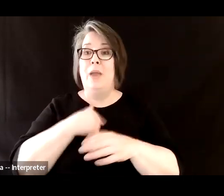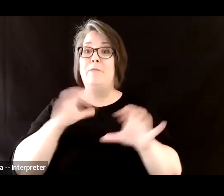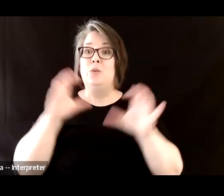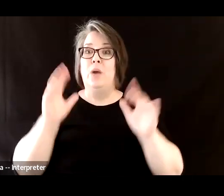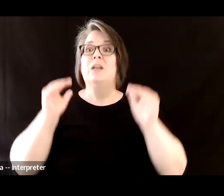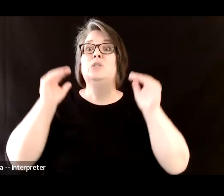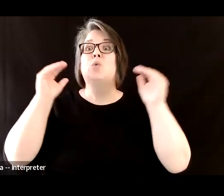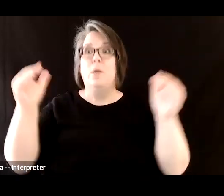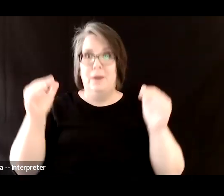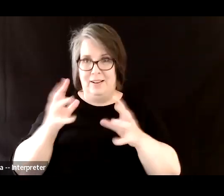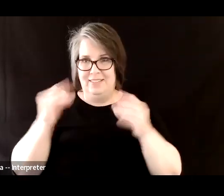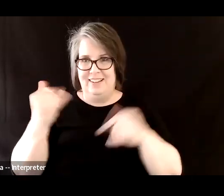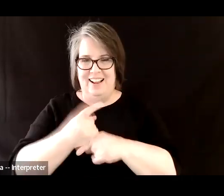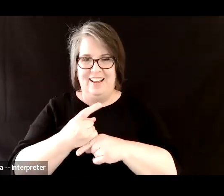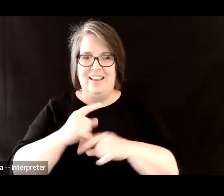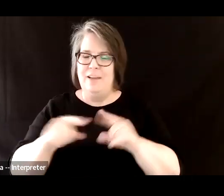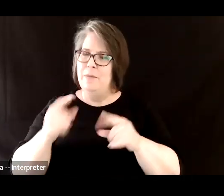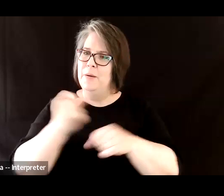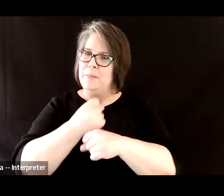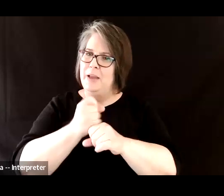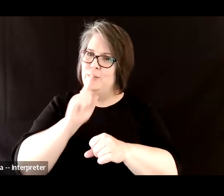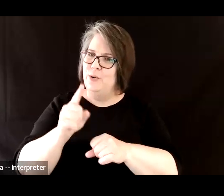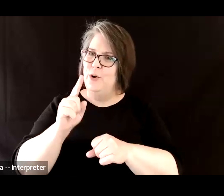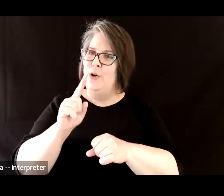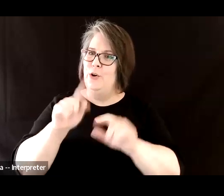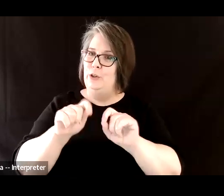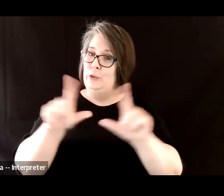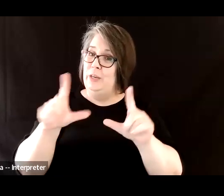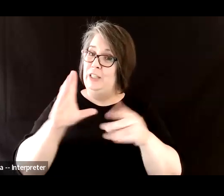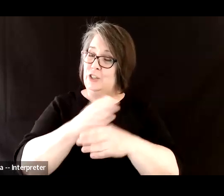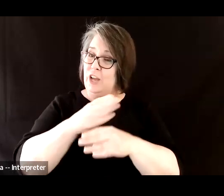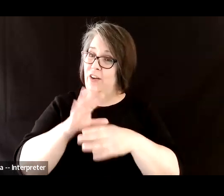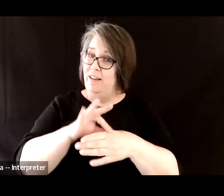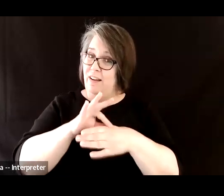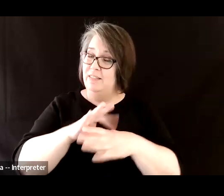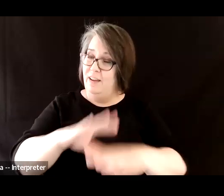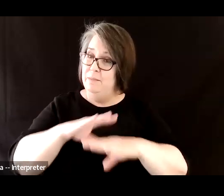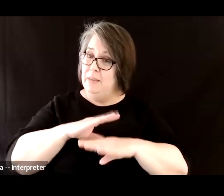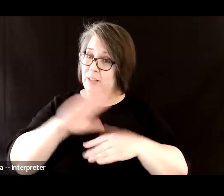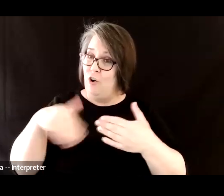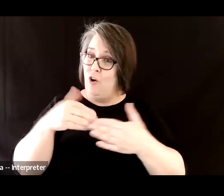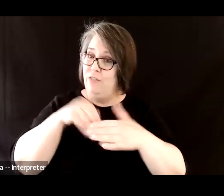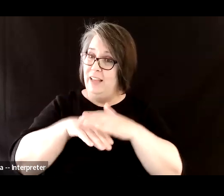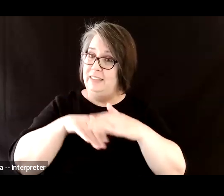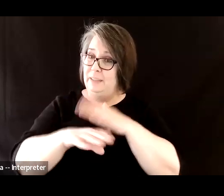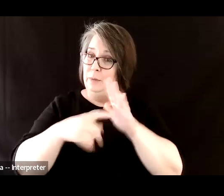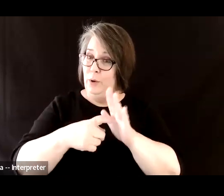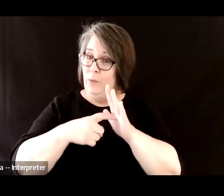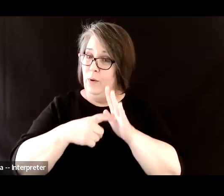You want to ensure that your screen sharing content meets all of the accessibility requirements that we think of